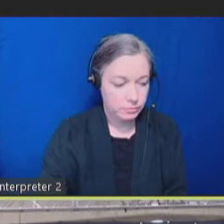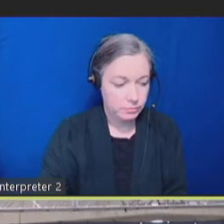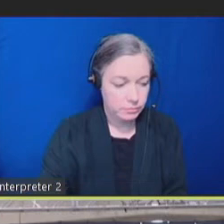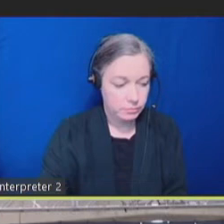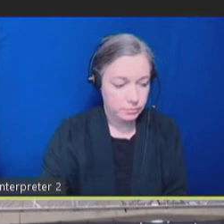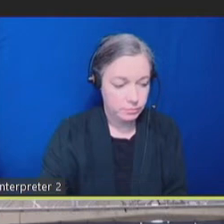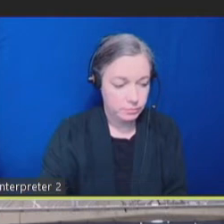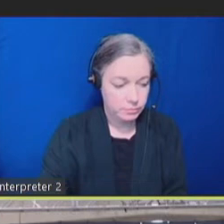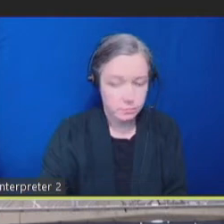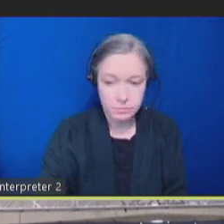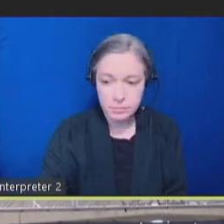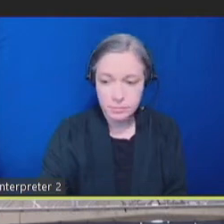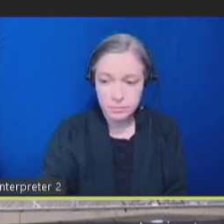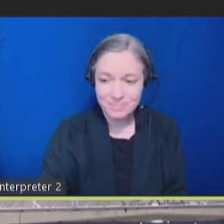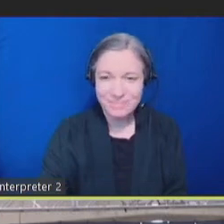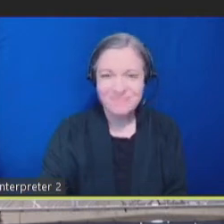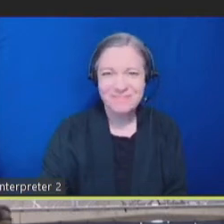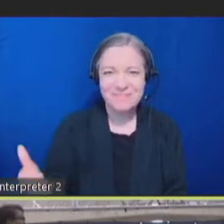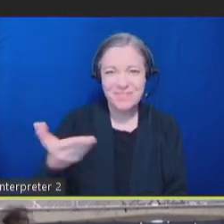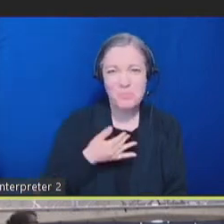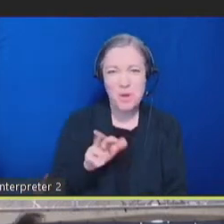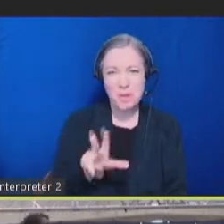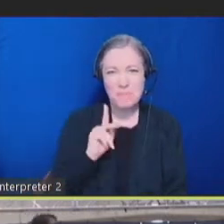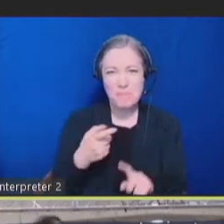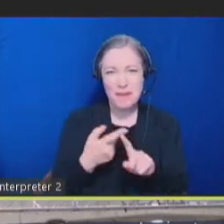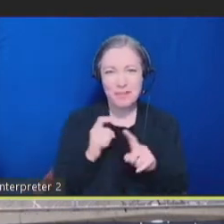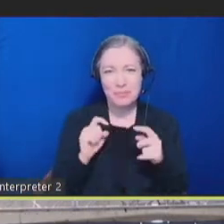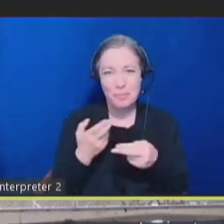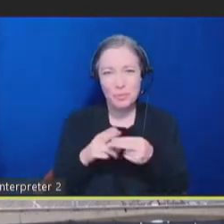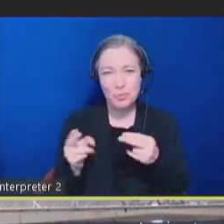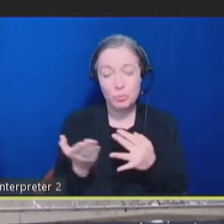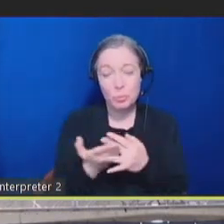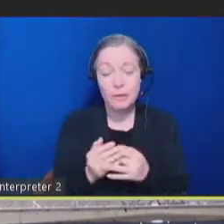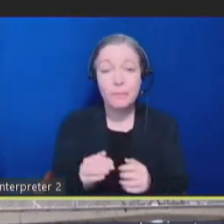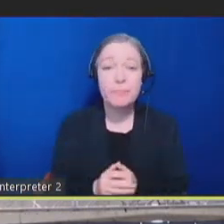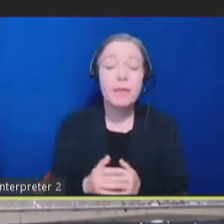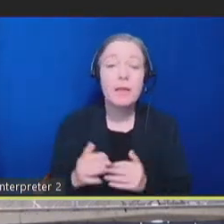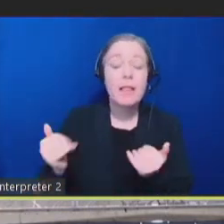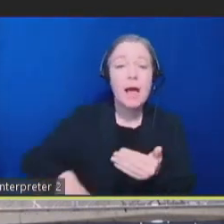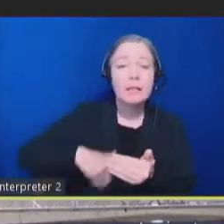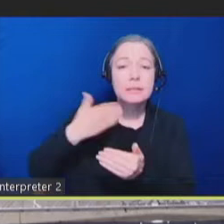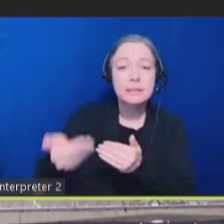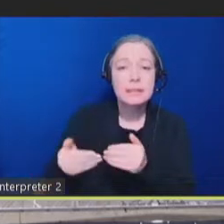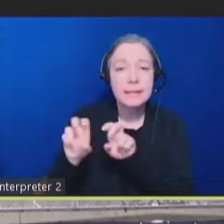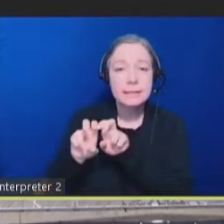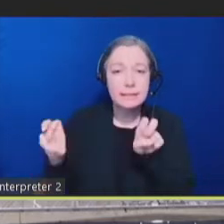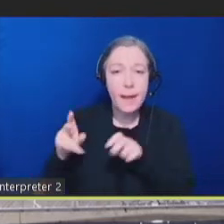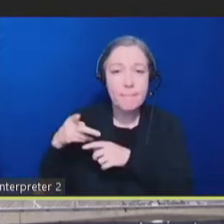Robert Hopkins: Welcome back from our short break. We'll now turn to our next panel and invite